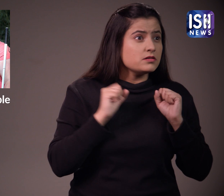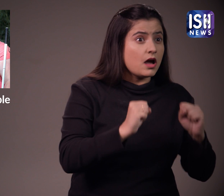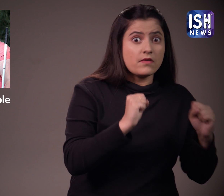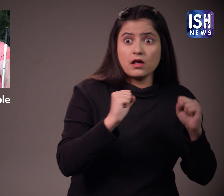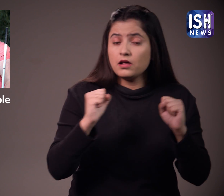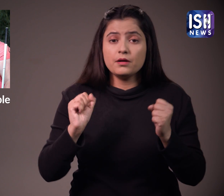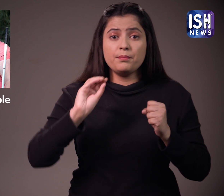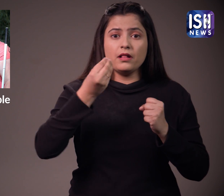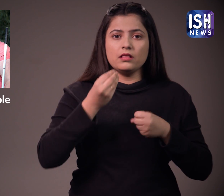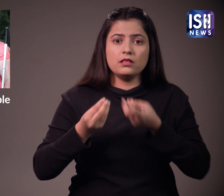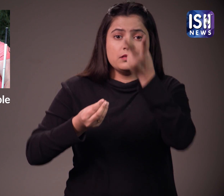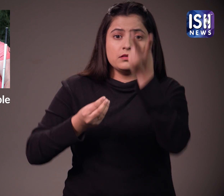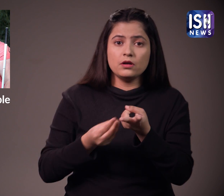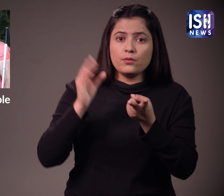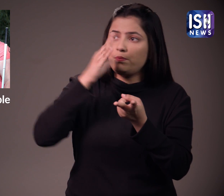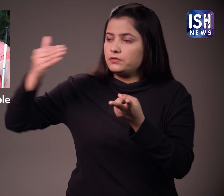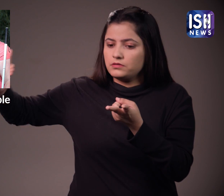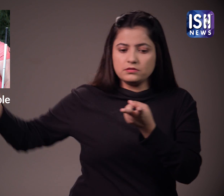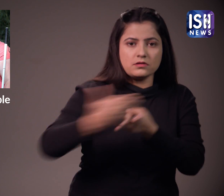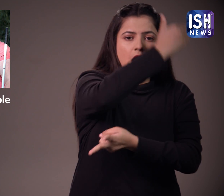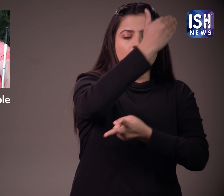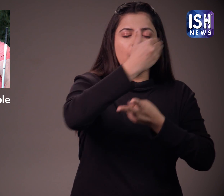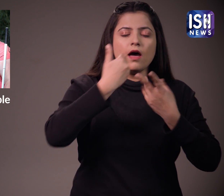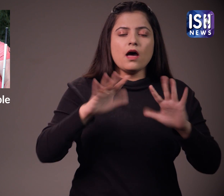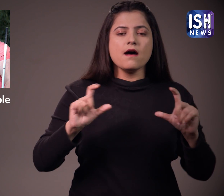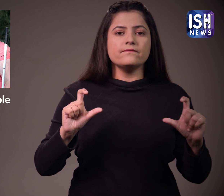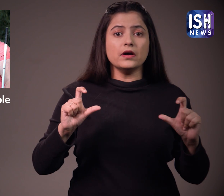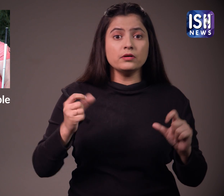Since they don't find a solution, they let a train pass over their legs,